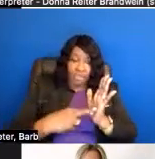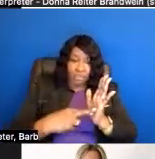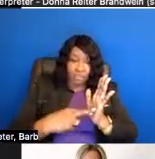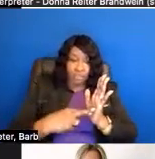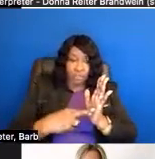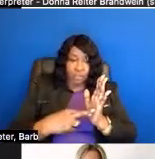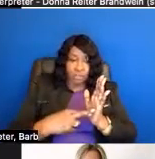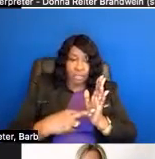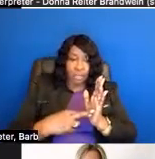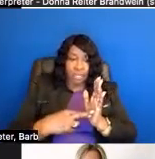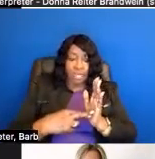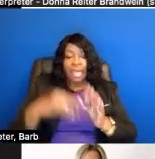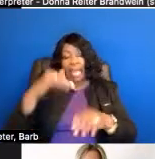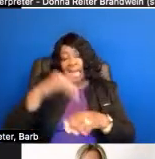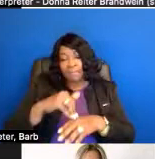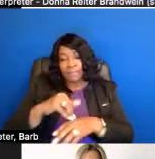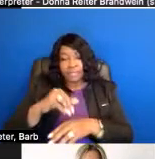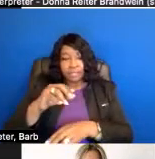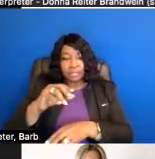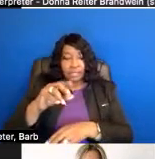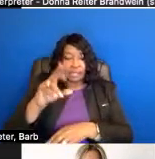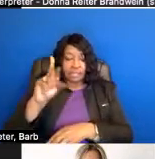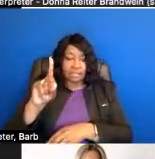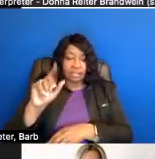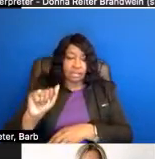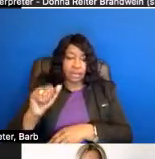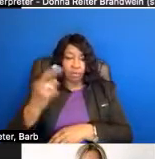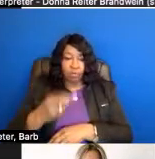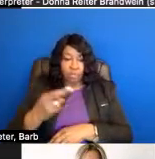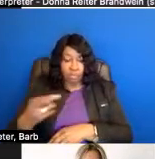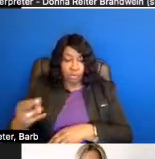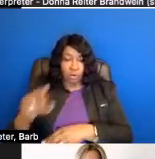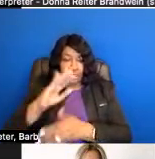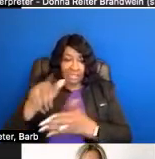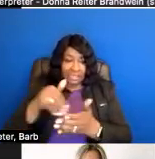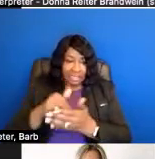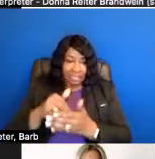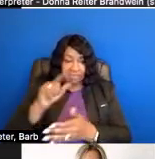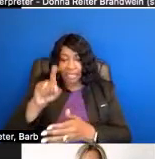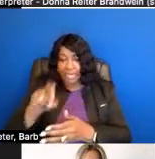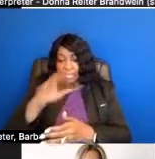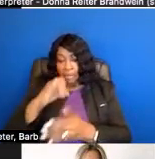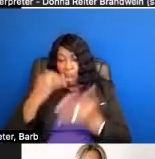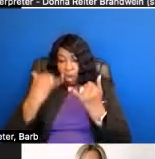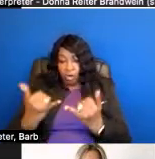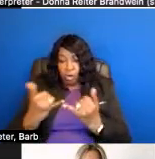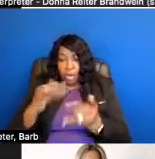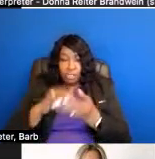at the disability resource center. They needed to be a current student of any academic level,